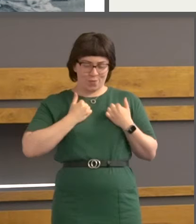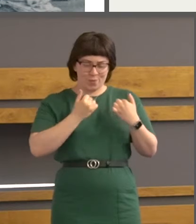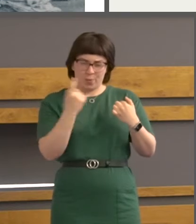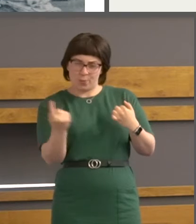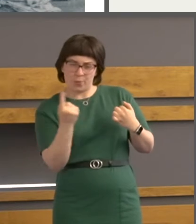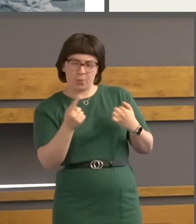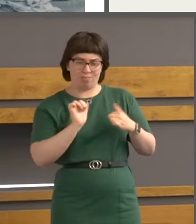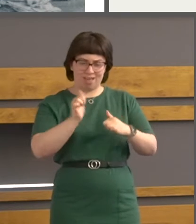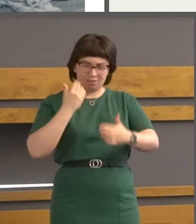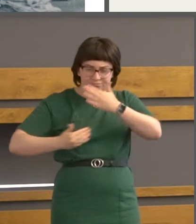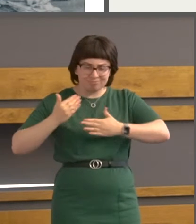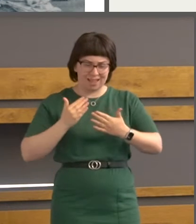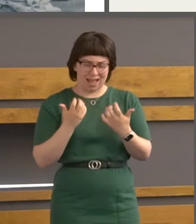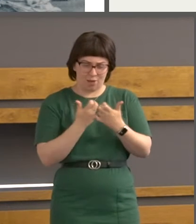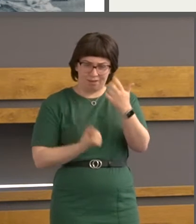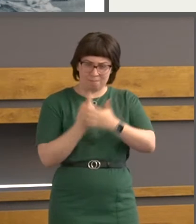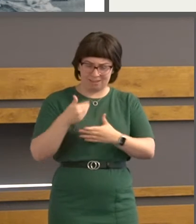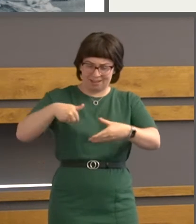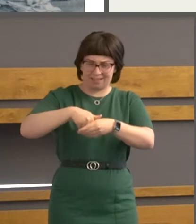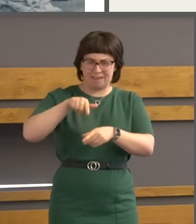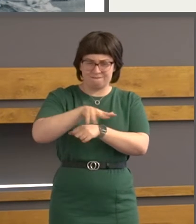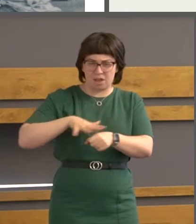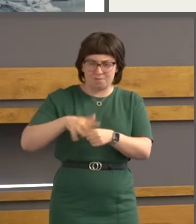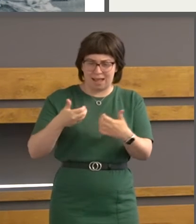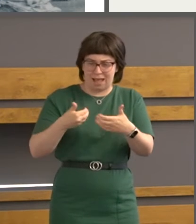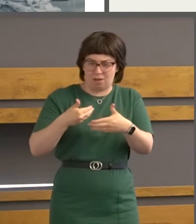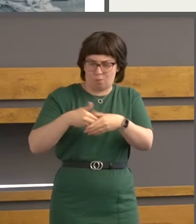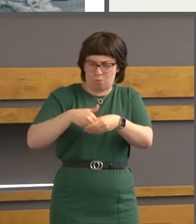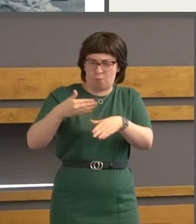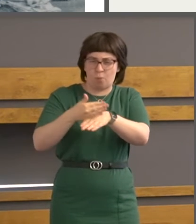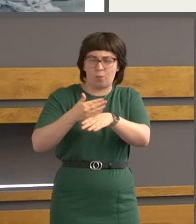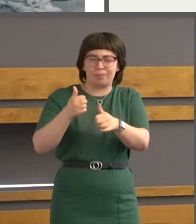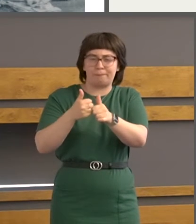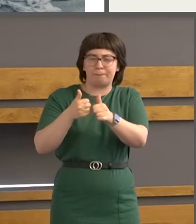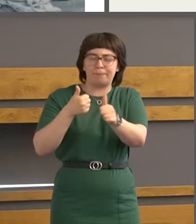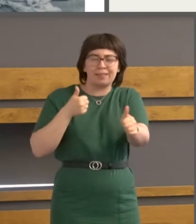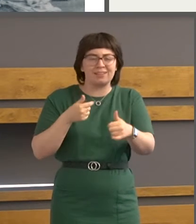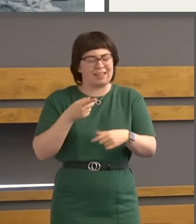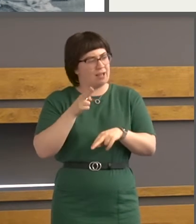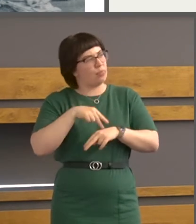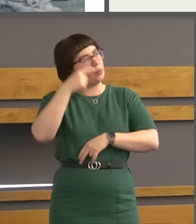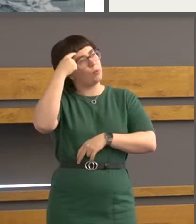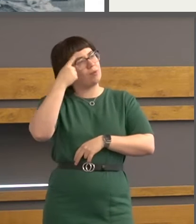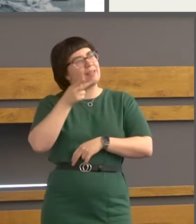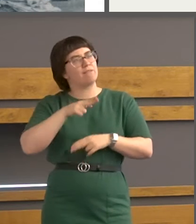how did they land up in this environment? And I was thinking that, you know, if they're wearing a white sari,